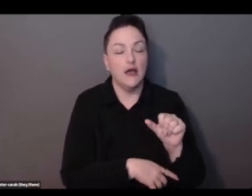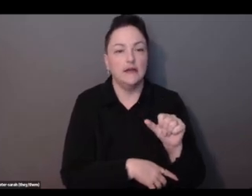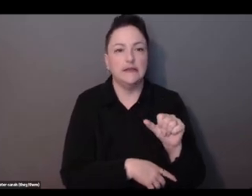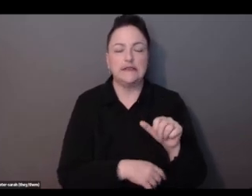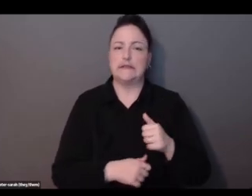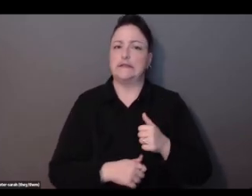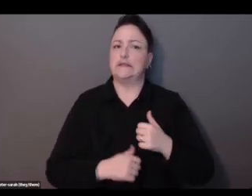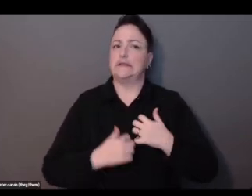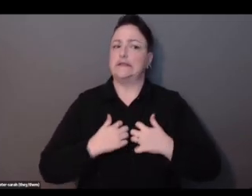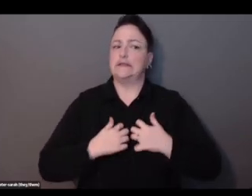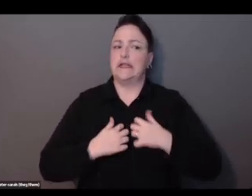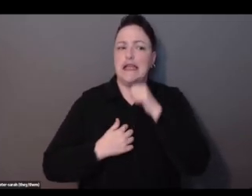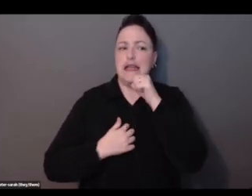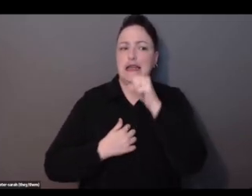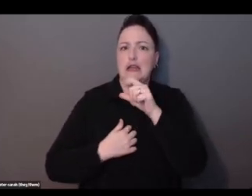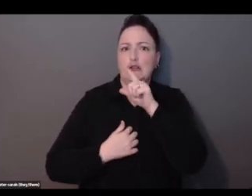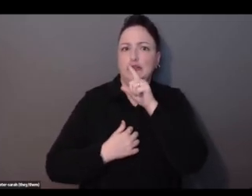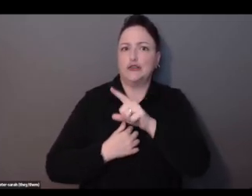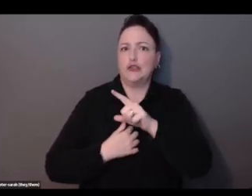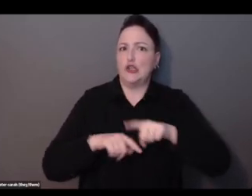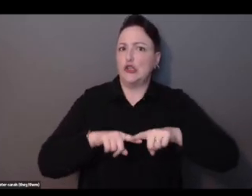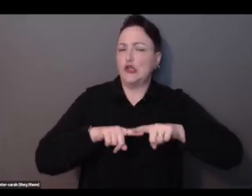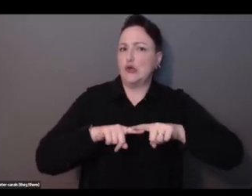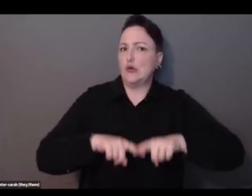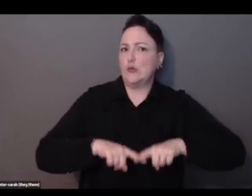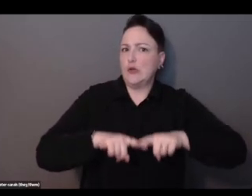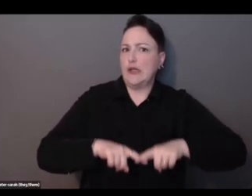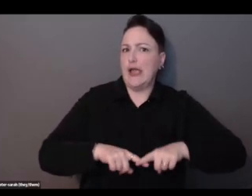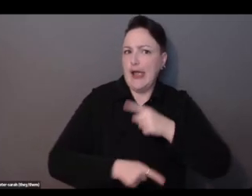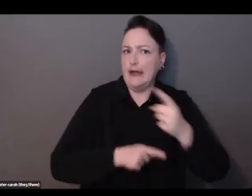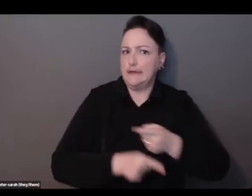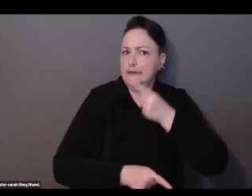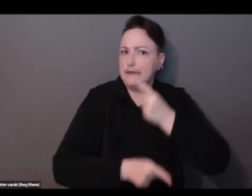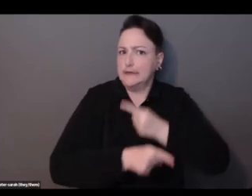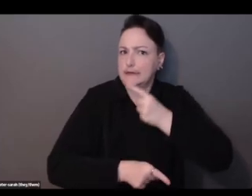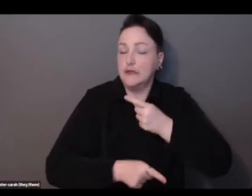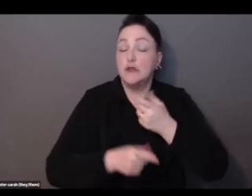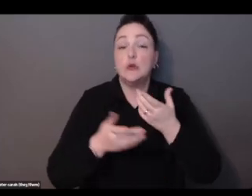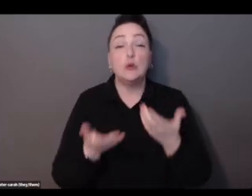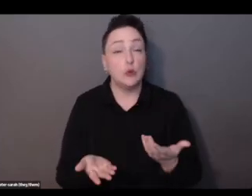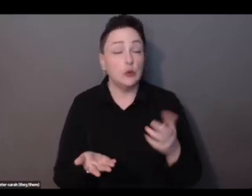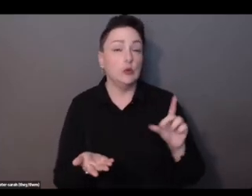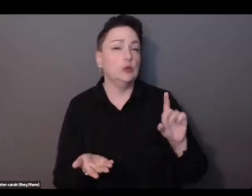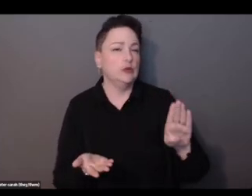For the dashboard, we're not able to necessarily, but I do think that it is important to be